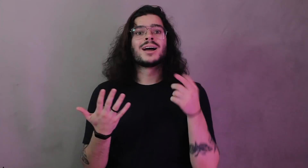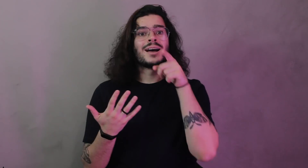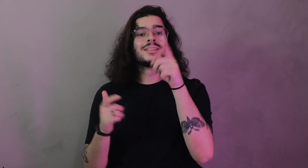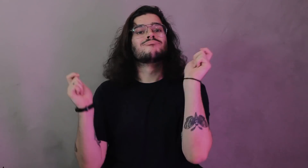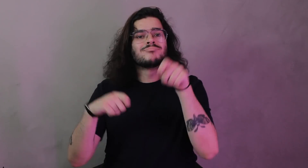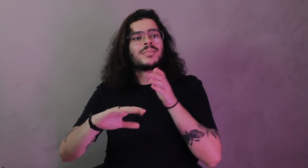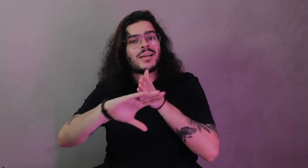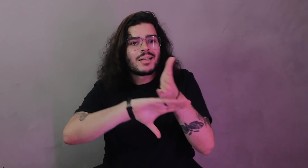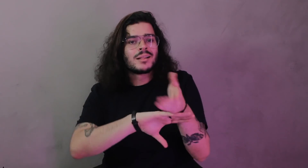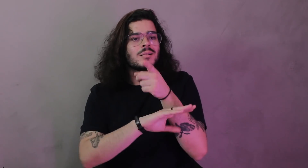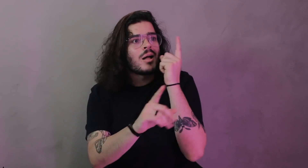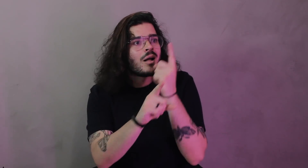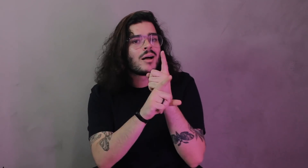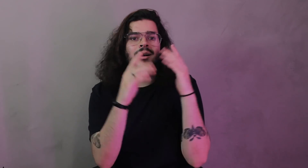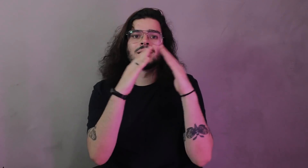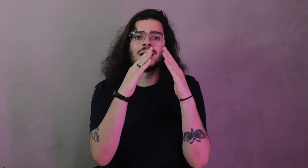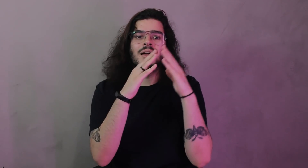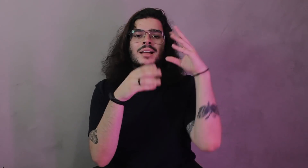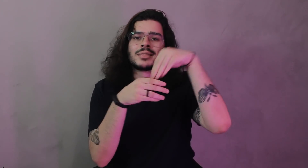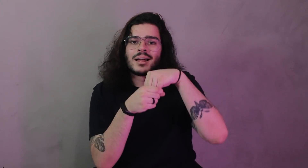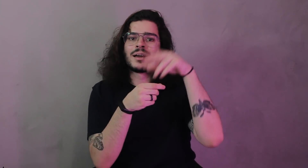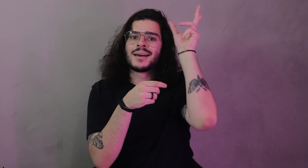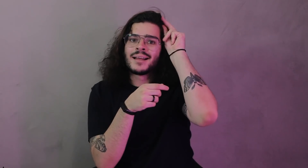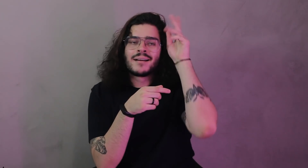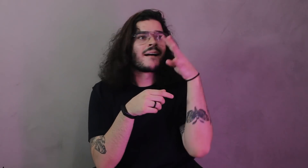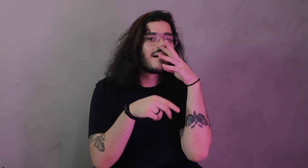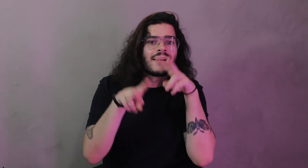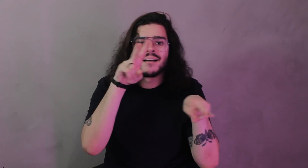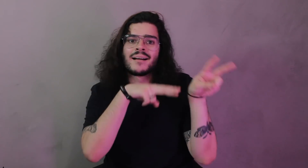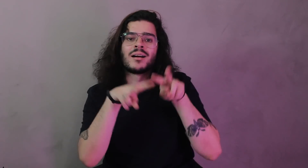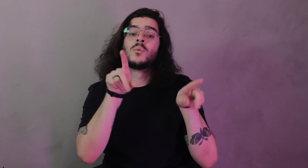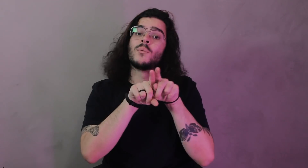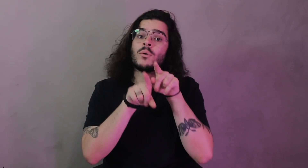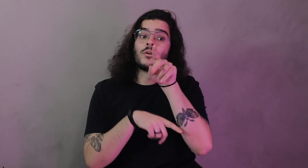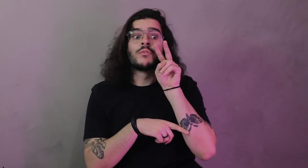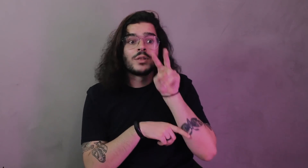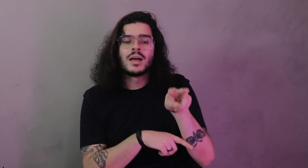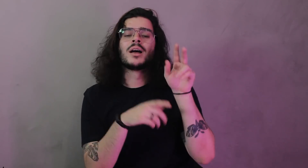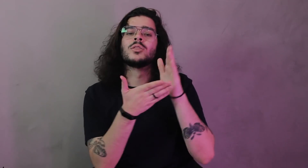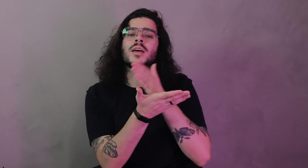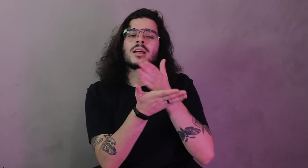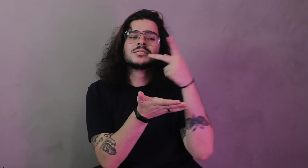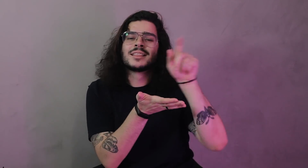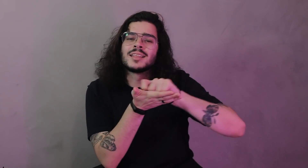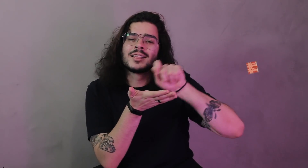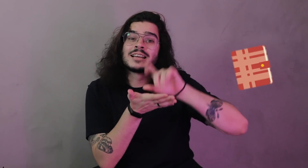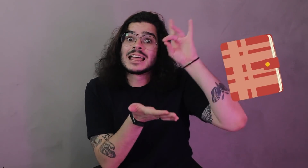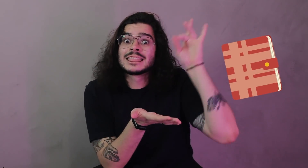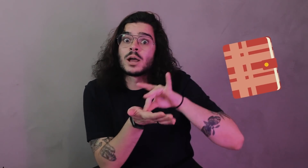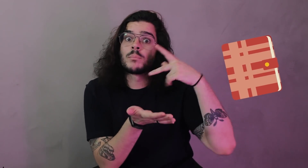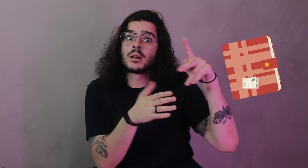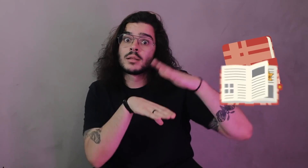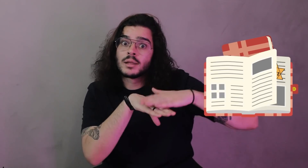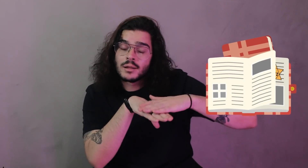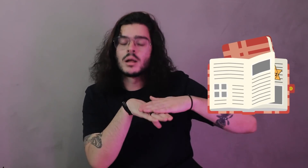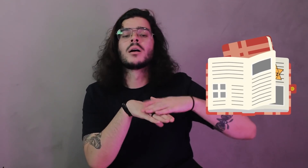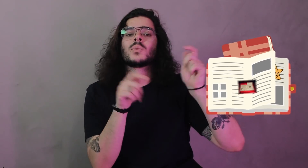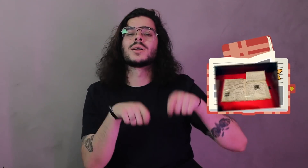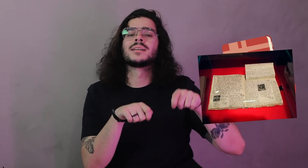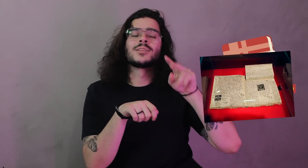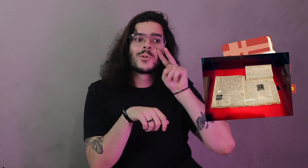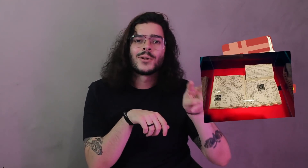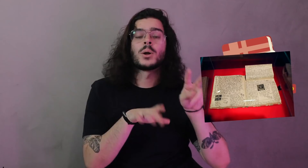There you will find Anne's house and the original version of your book,